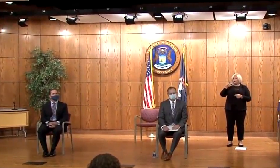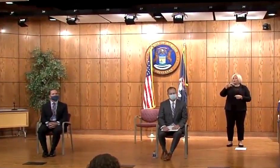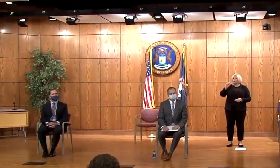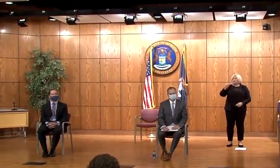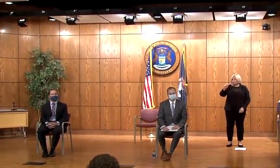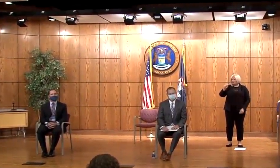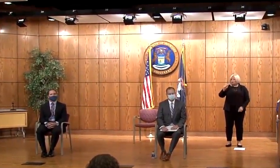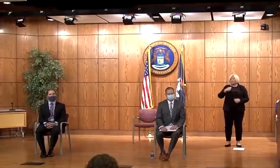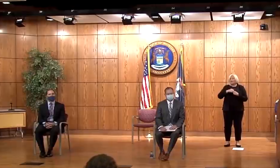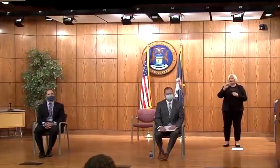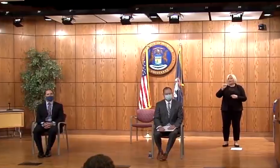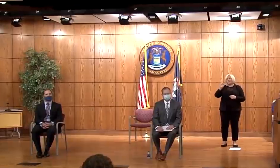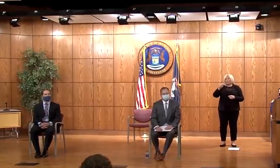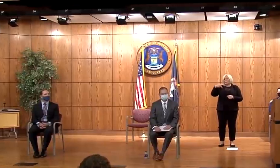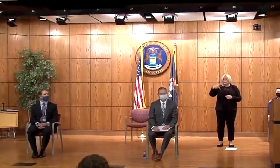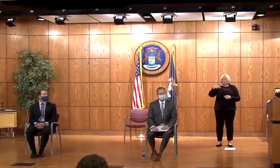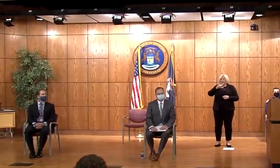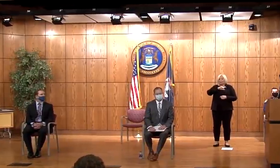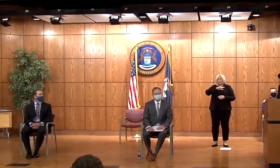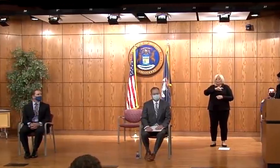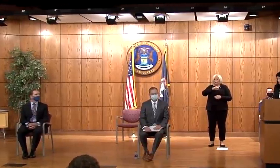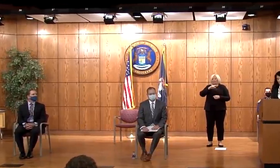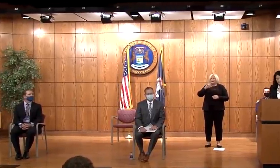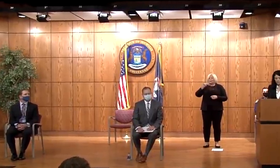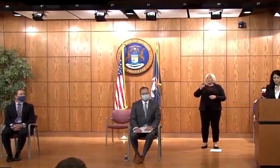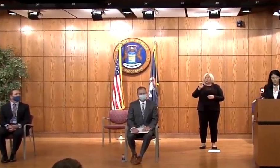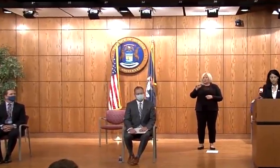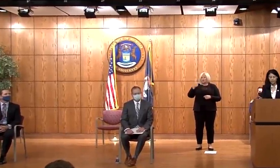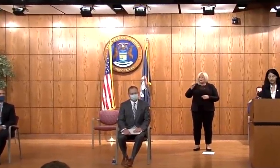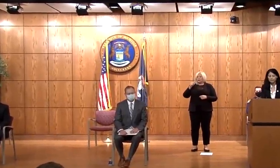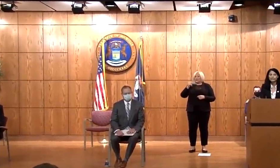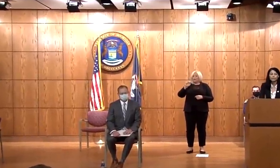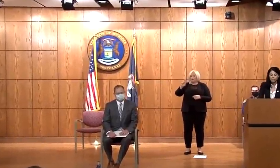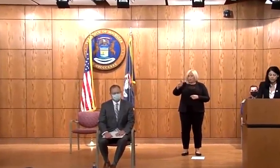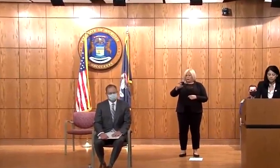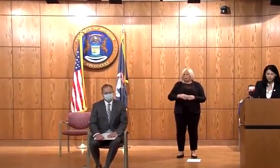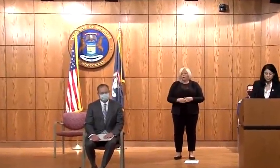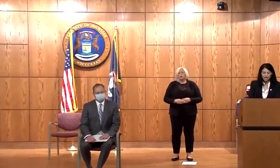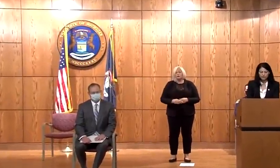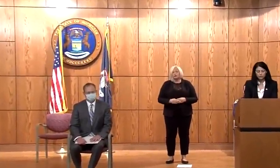FBI ASSISTANT SPECIAL AGENT IN CHARGE, JOSH HOAXHEARST AND WE CHARGE, JOSH HOAXHEARST AND WE HAVE MICHIGAN STATE POLICE